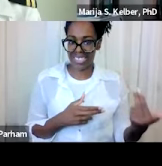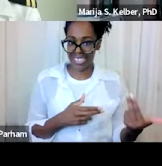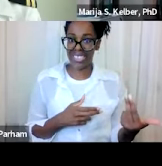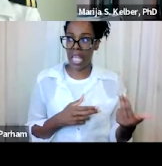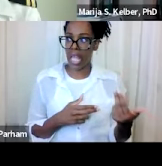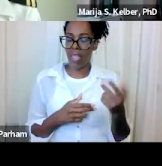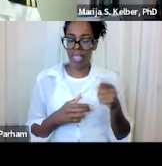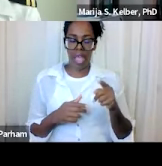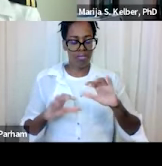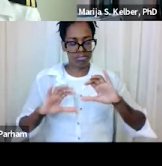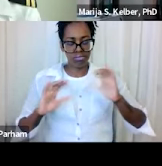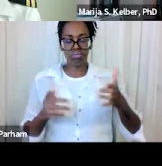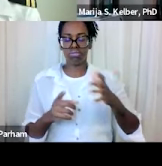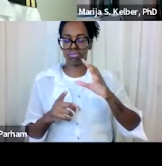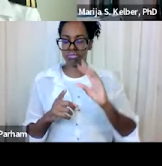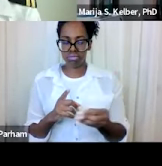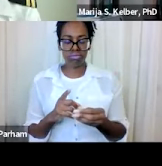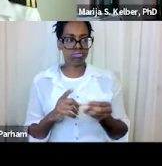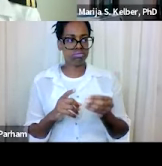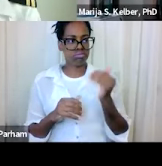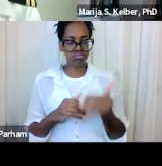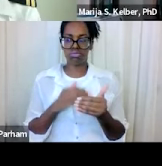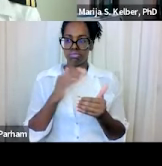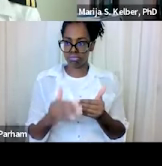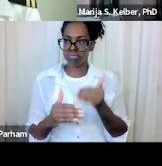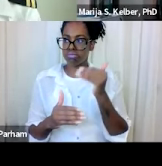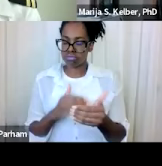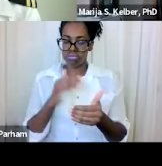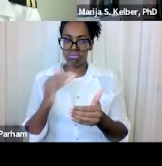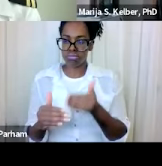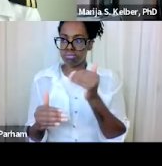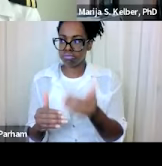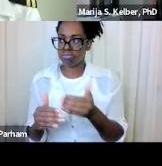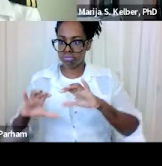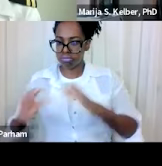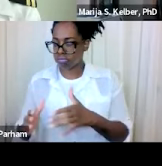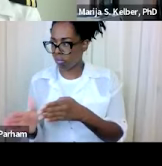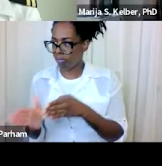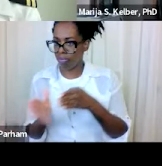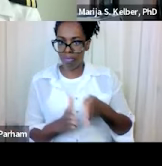significantly resourced military community to a less defined, individualistic and less clearly resourced life